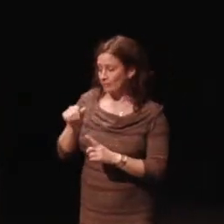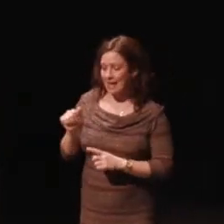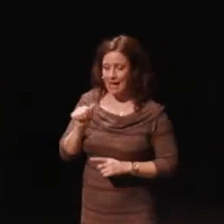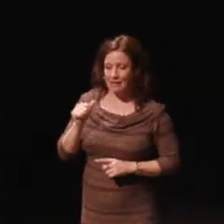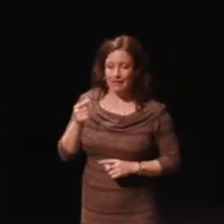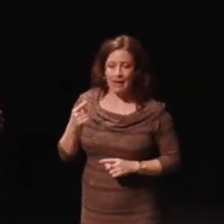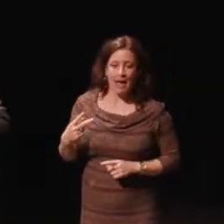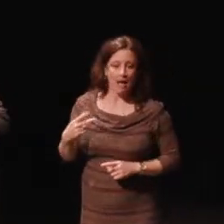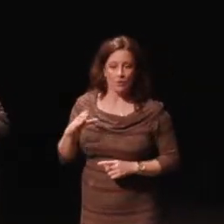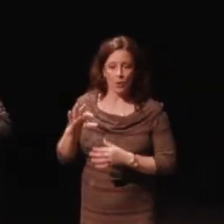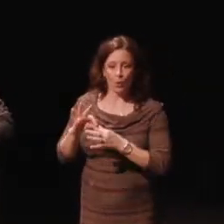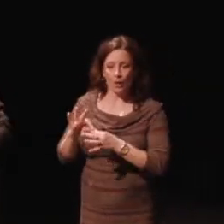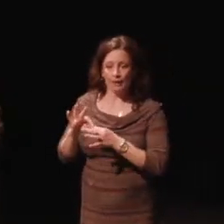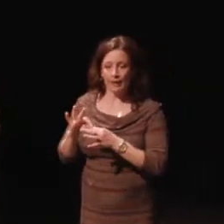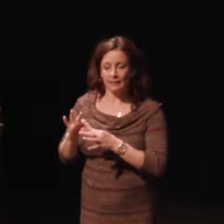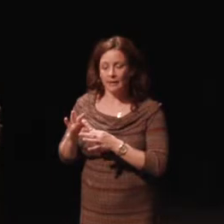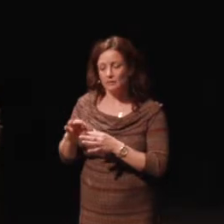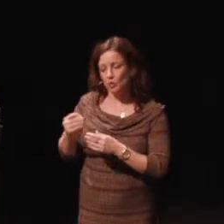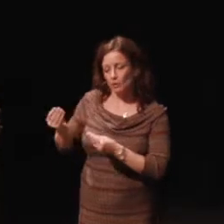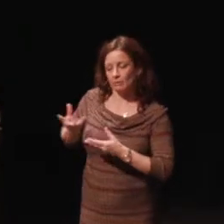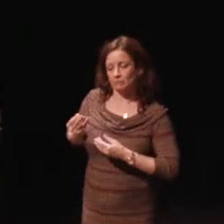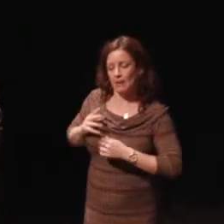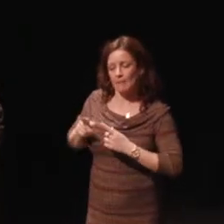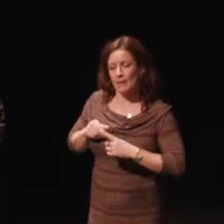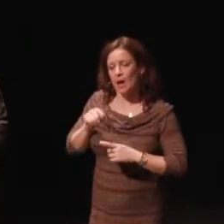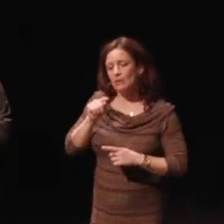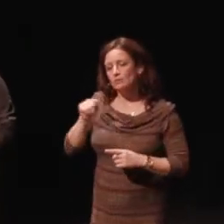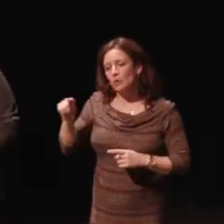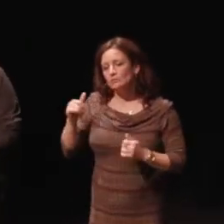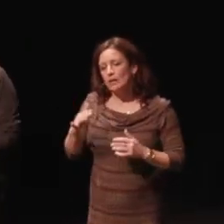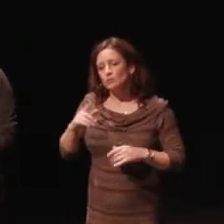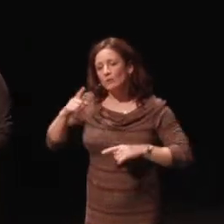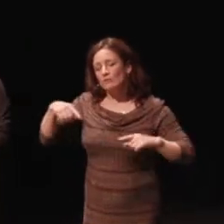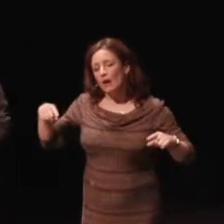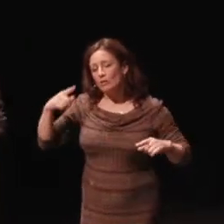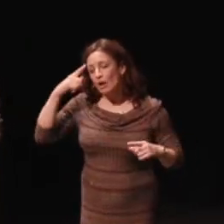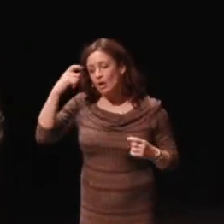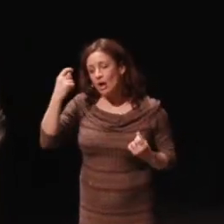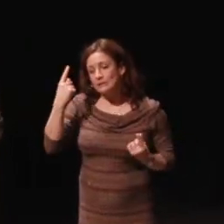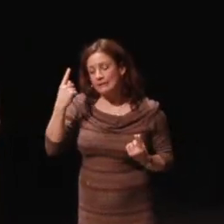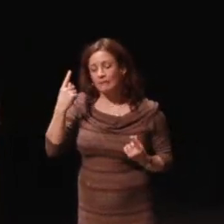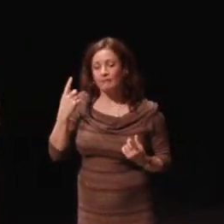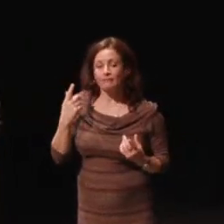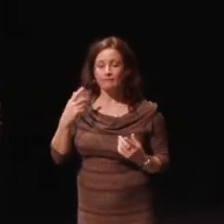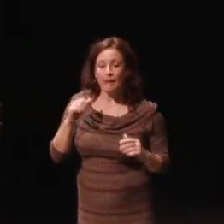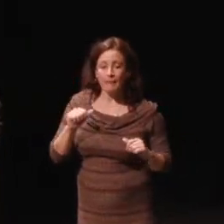about players with varying cognitive abilities, we were saying that okay so,